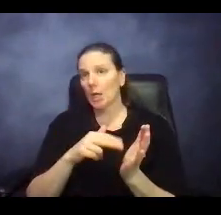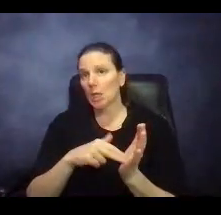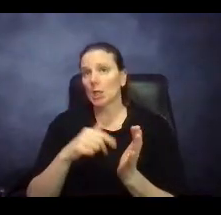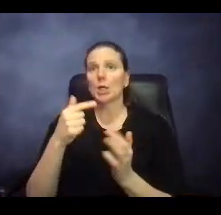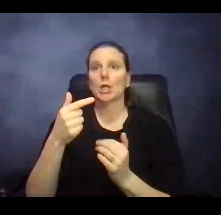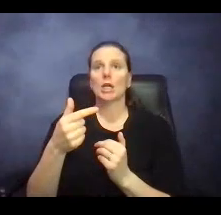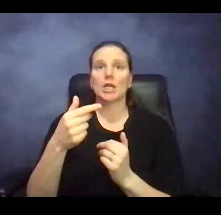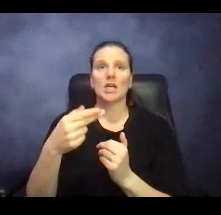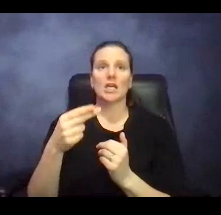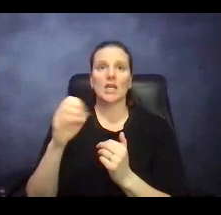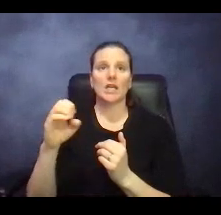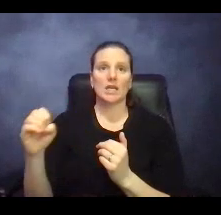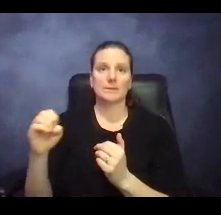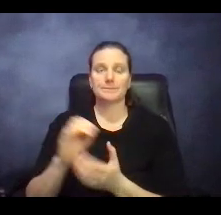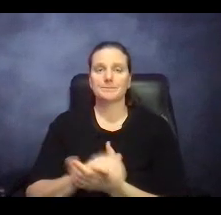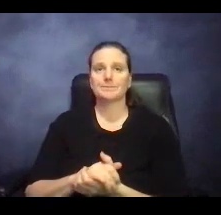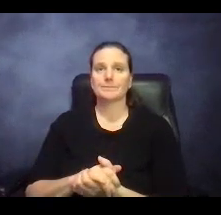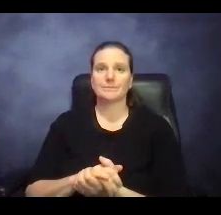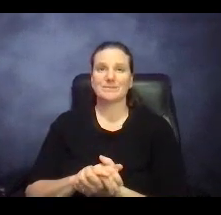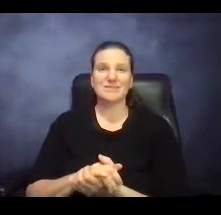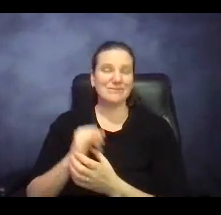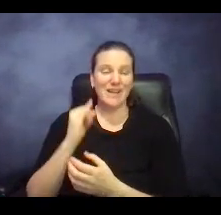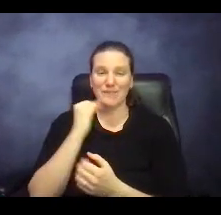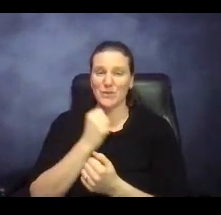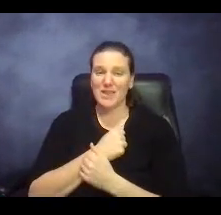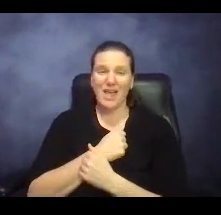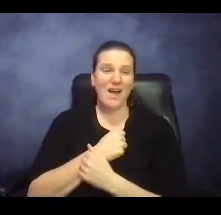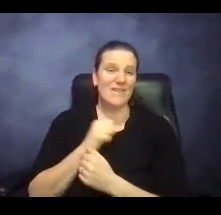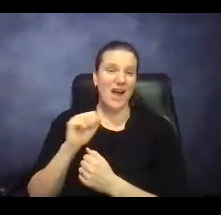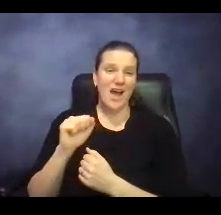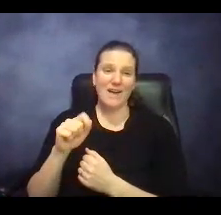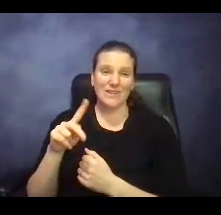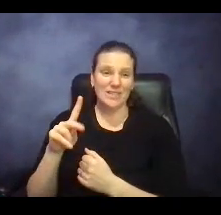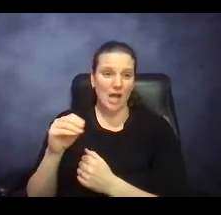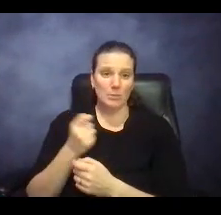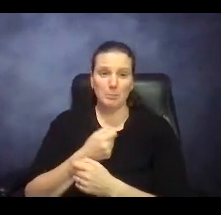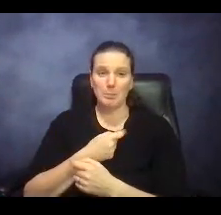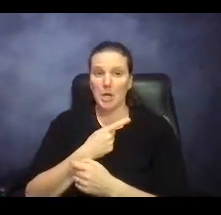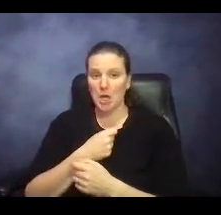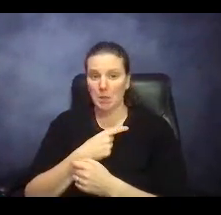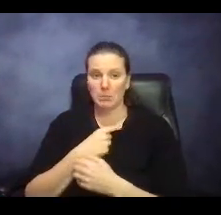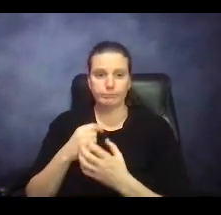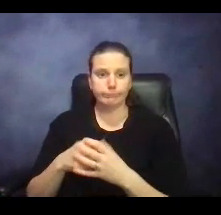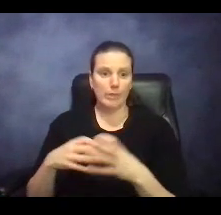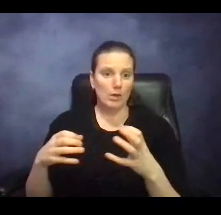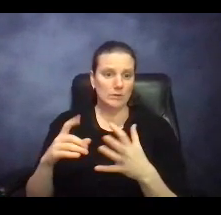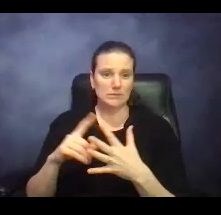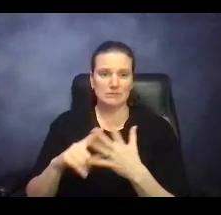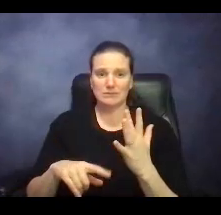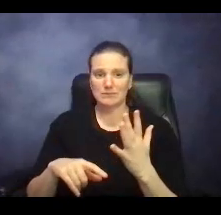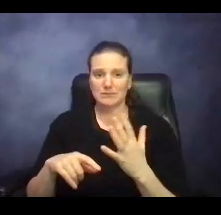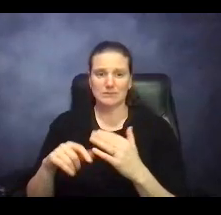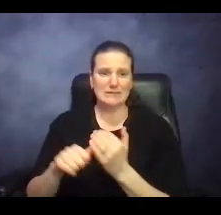A note about avocado if you love, but you have any burping, belching, gas, bloating, constipation, diarrhea.